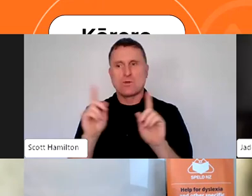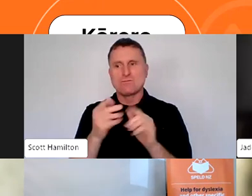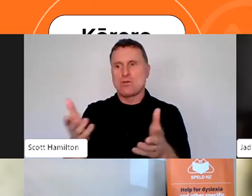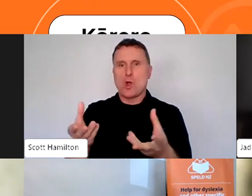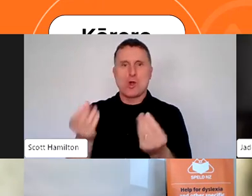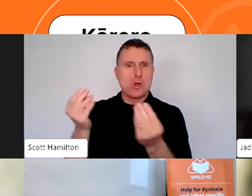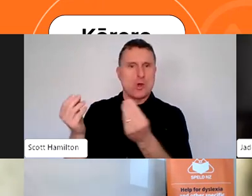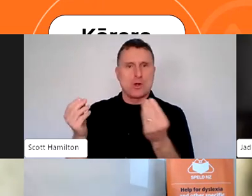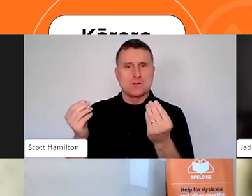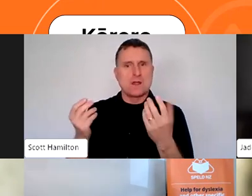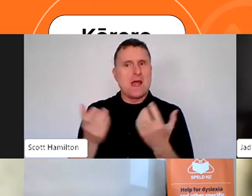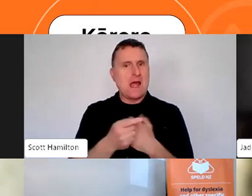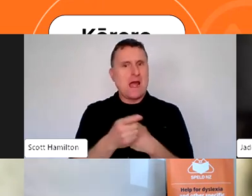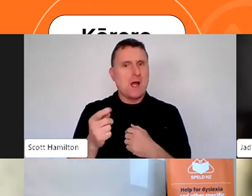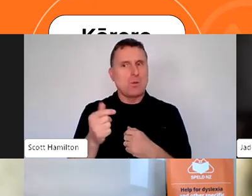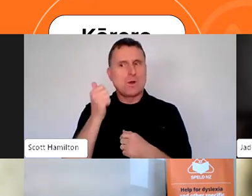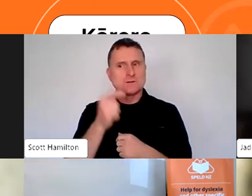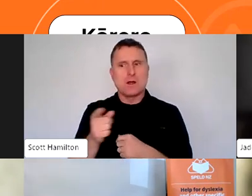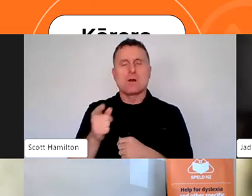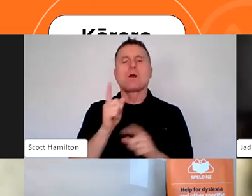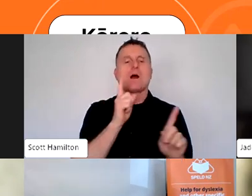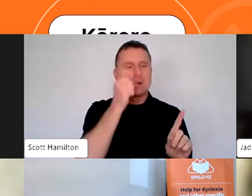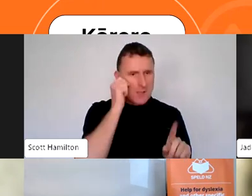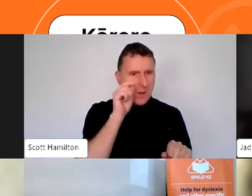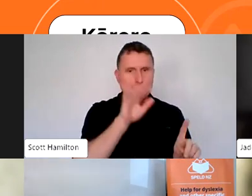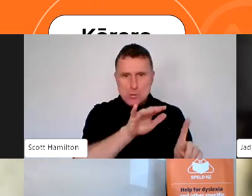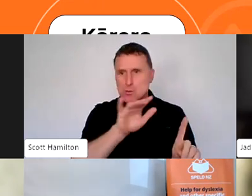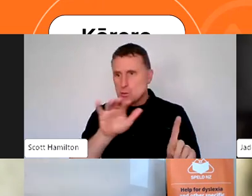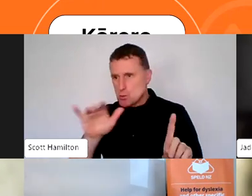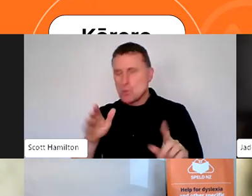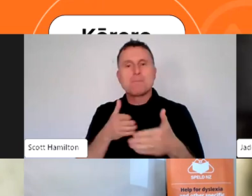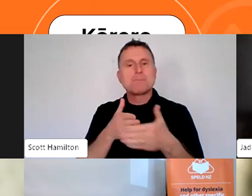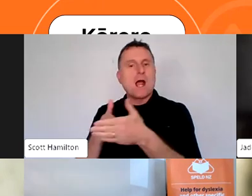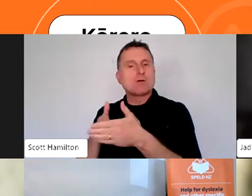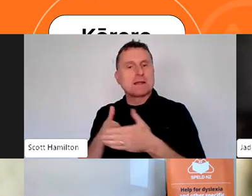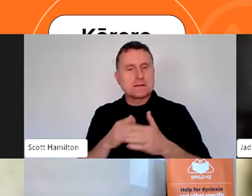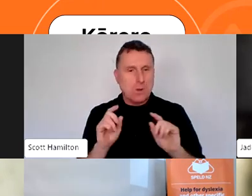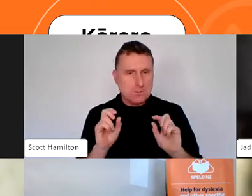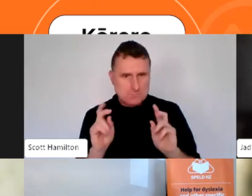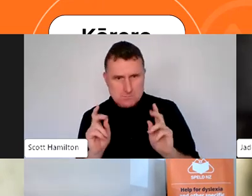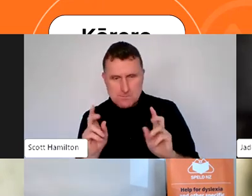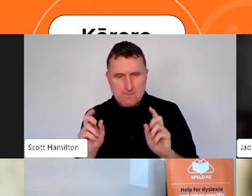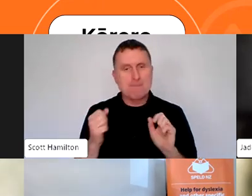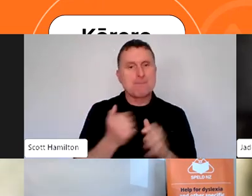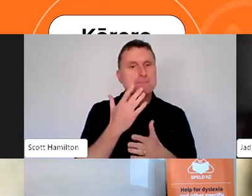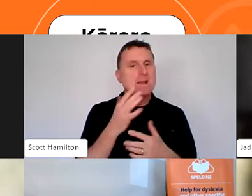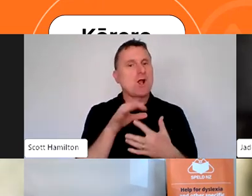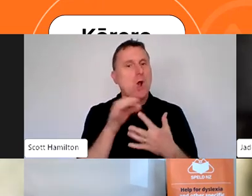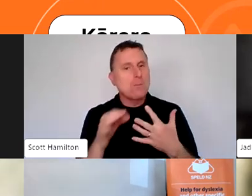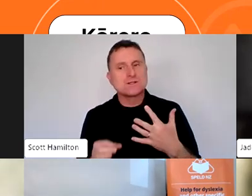our learners and identifying those barriers, and then building in options and choices so that all students, you know, they can access,